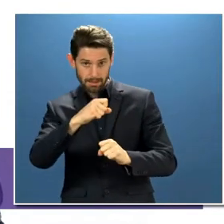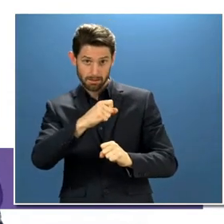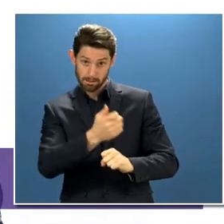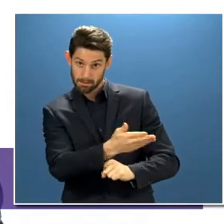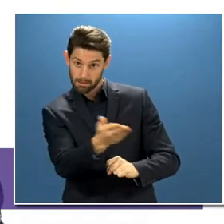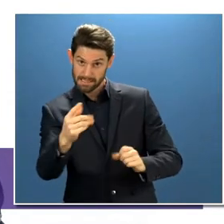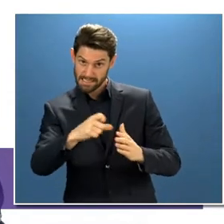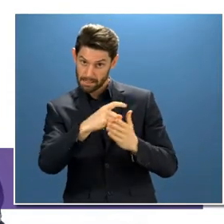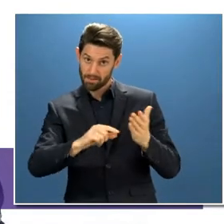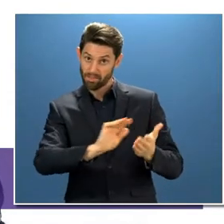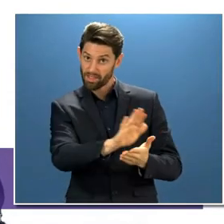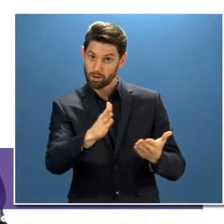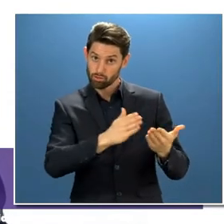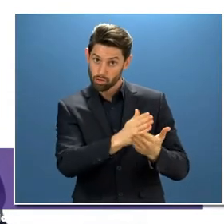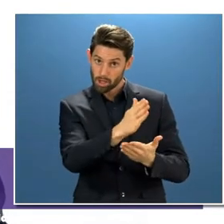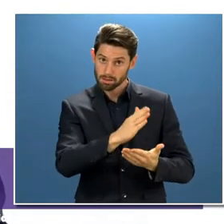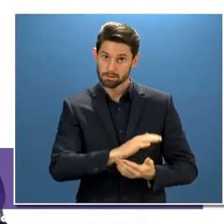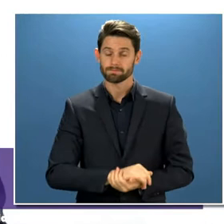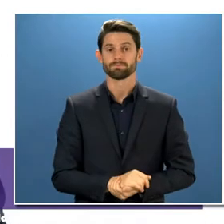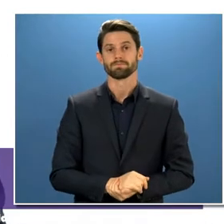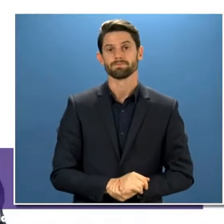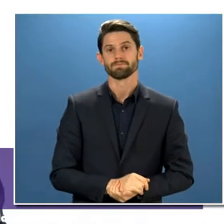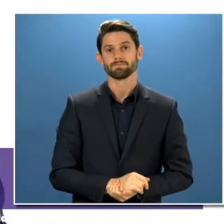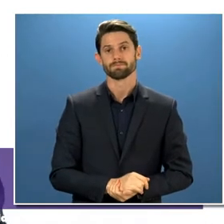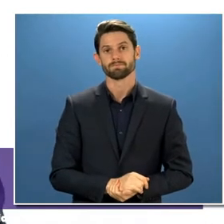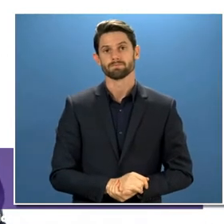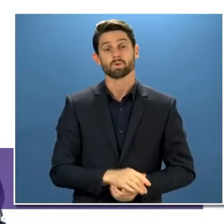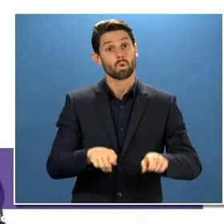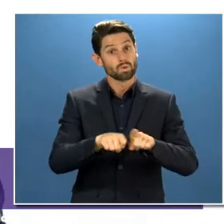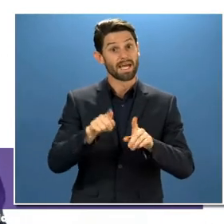represented by a third party so that they do not have to bring an application